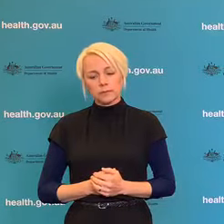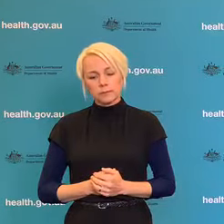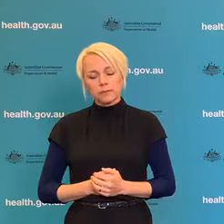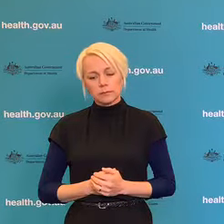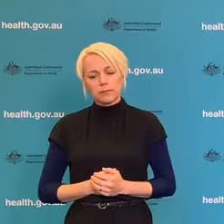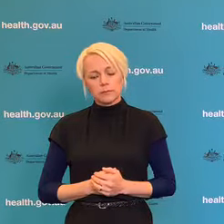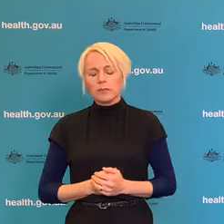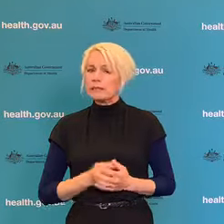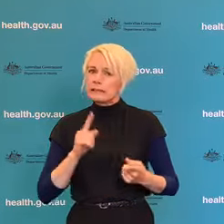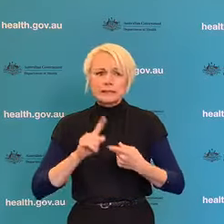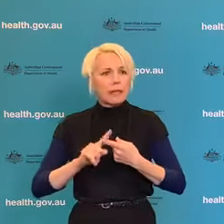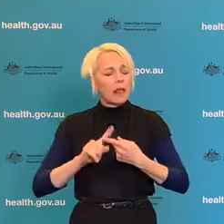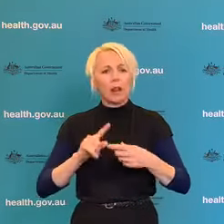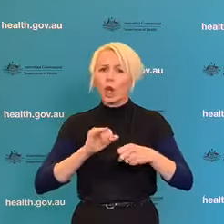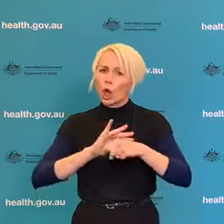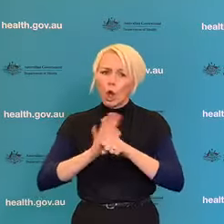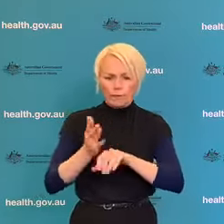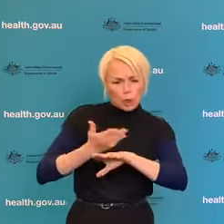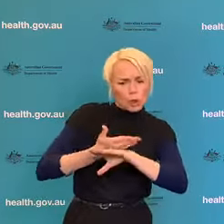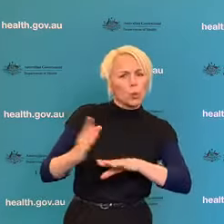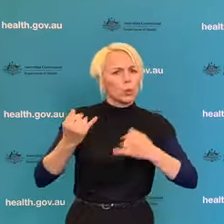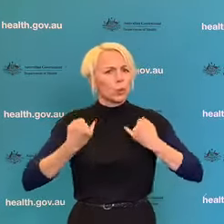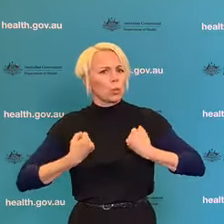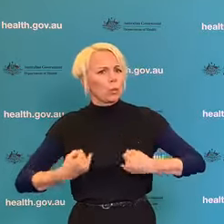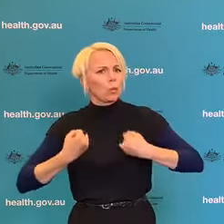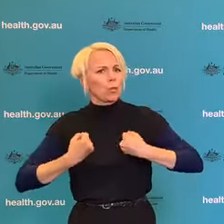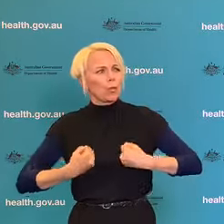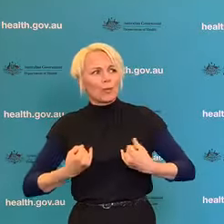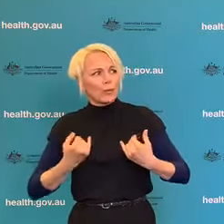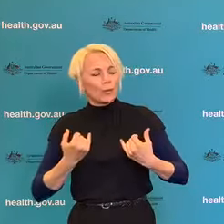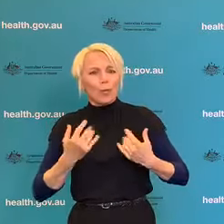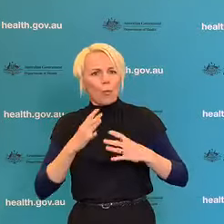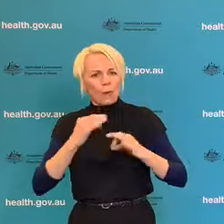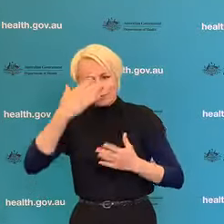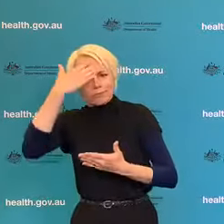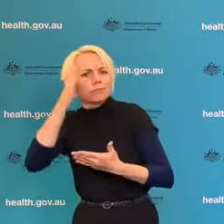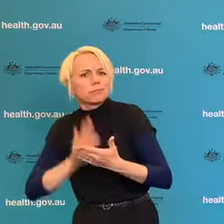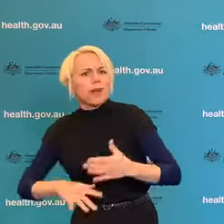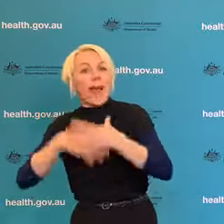this disease and we do know that for some people it does have a prolonged